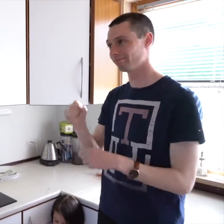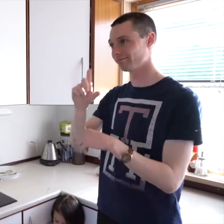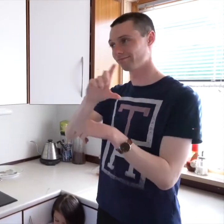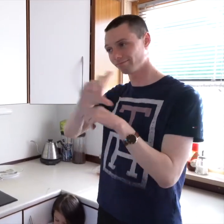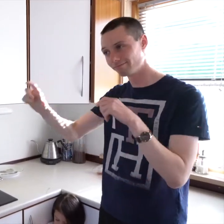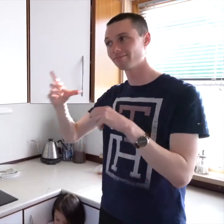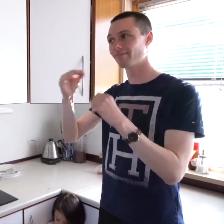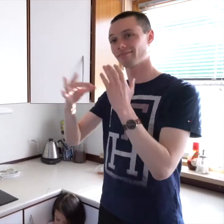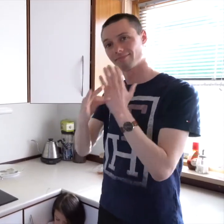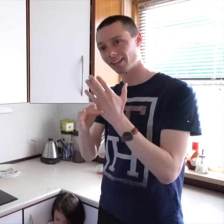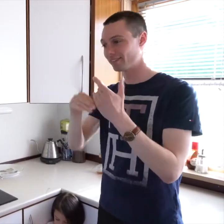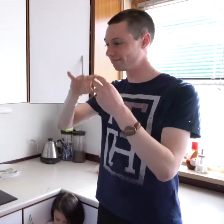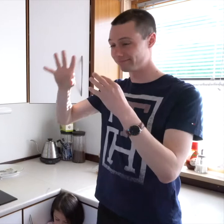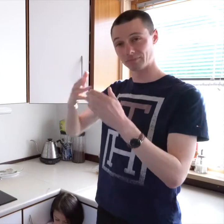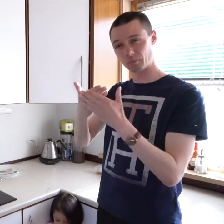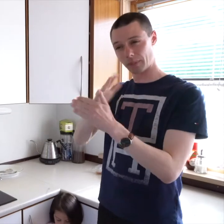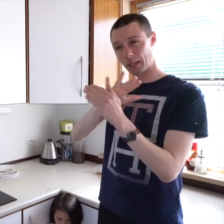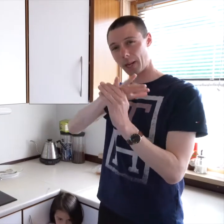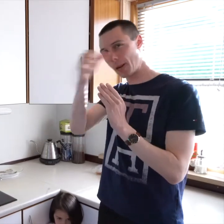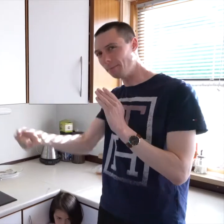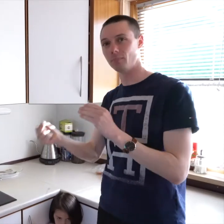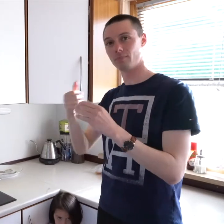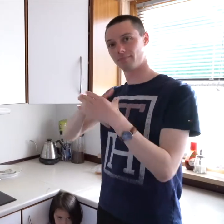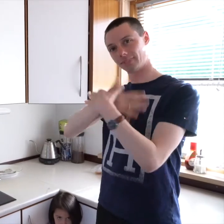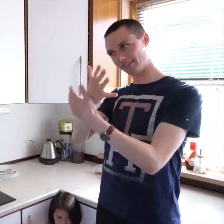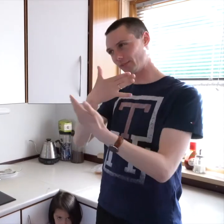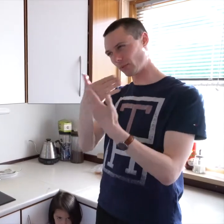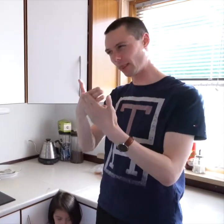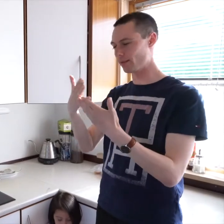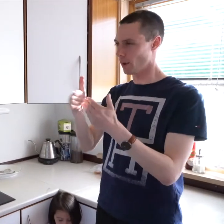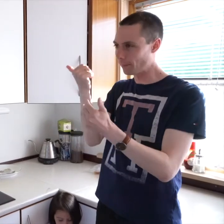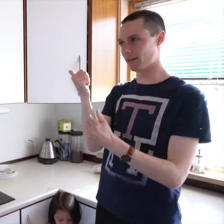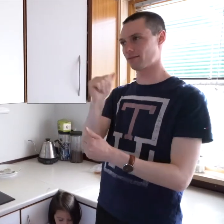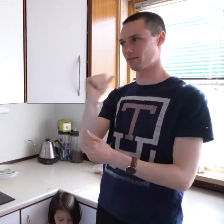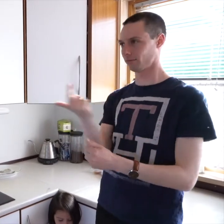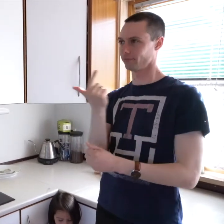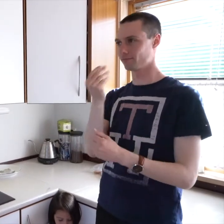We literally eat every part of the whale until it's all gone.